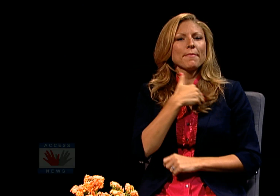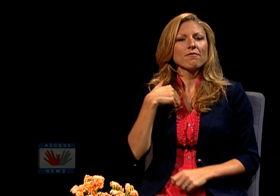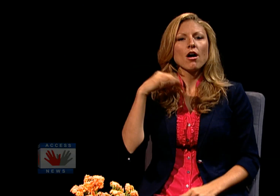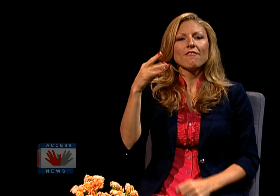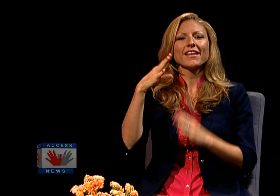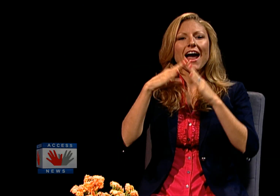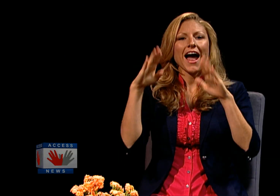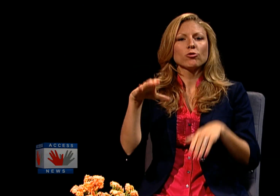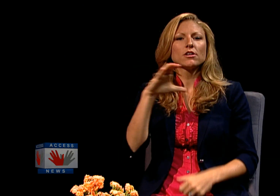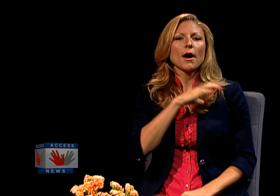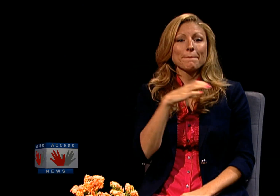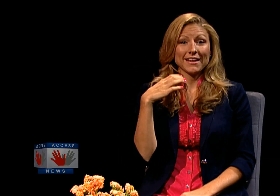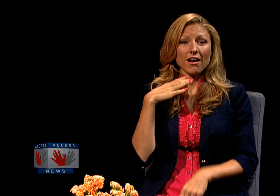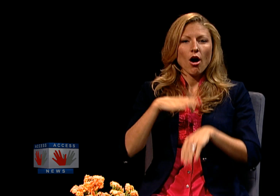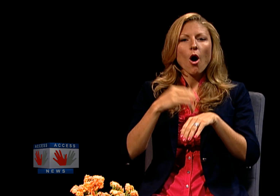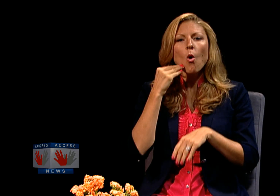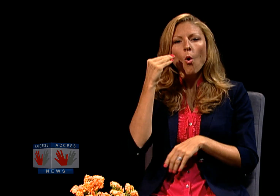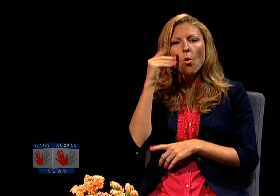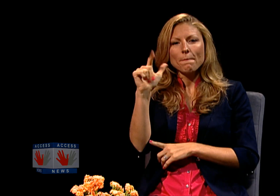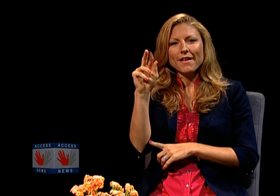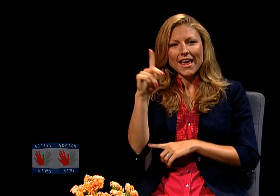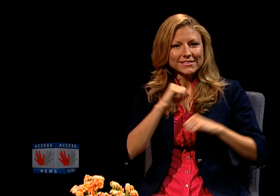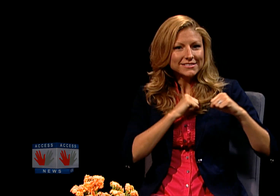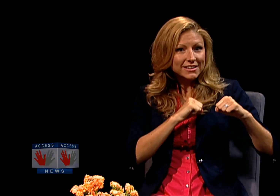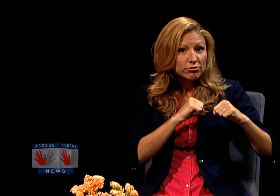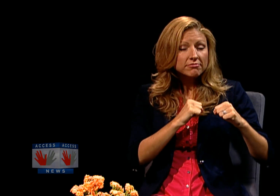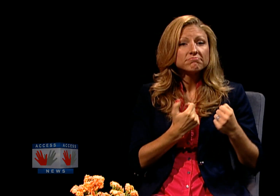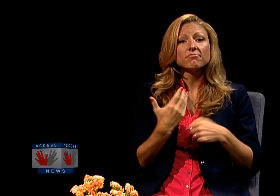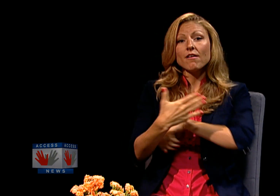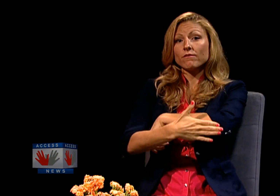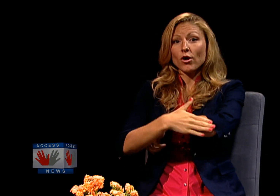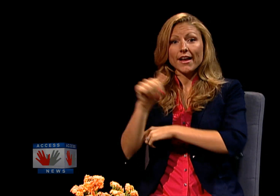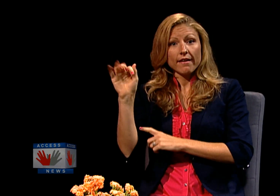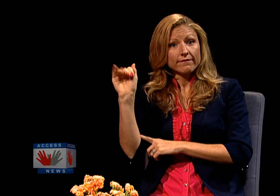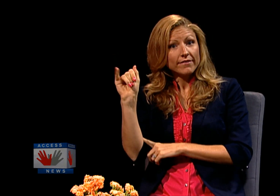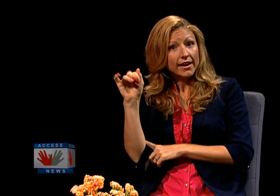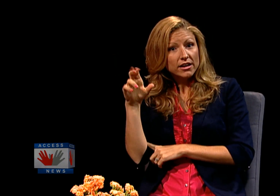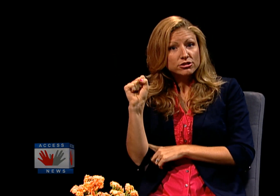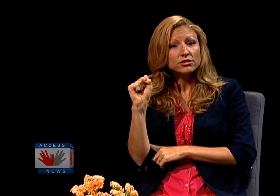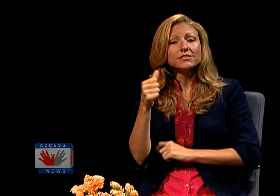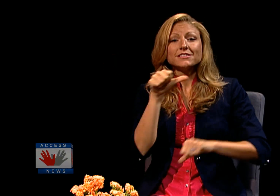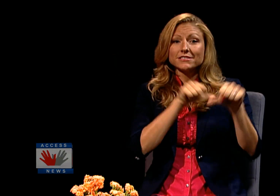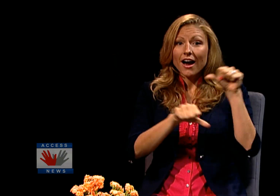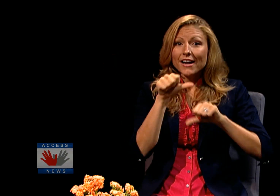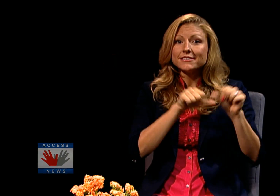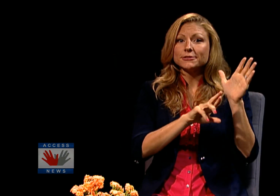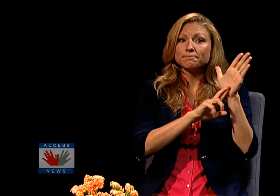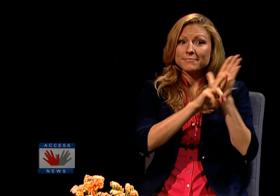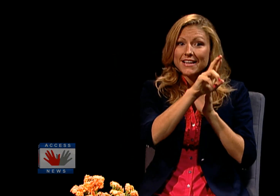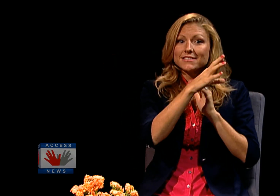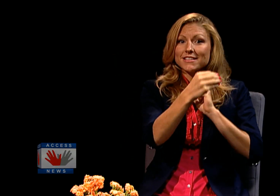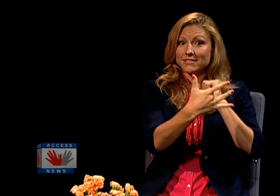CONGRESSMAN MCCAUL IS A MEMBER OF THE HOUSE COMMITTEE ON HOMELAND SECURITY, FOREIGN AFFAIRS, SCIENCE,